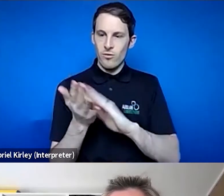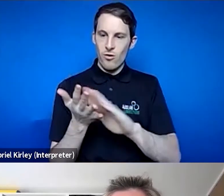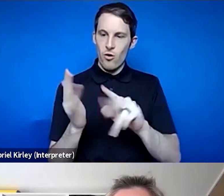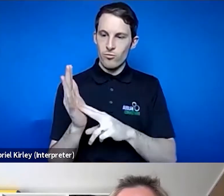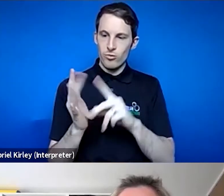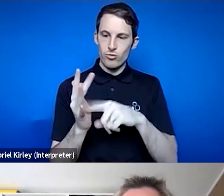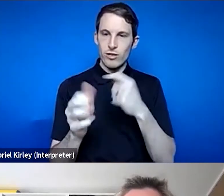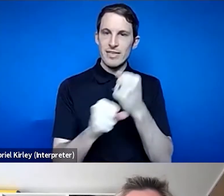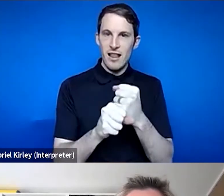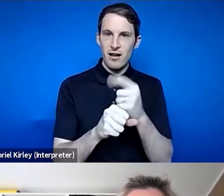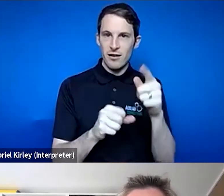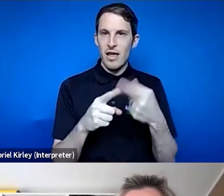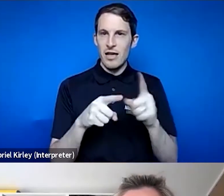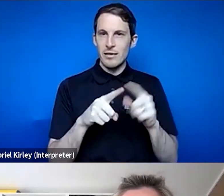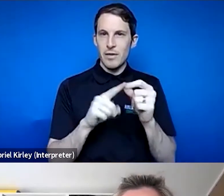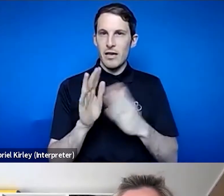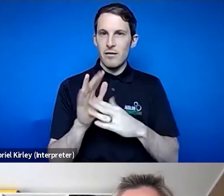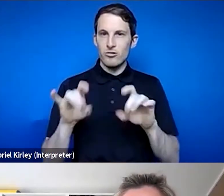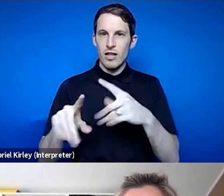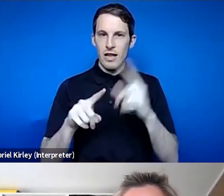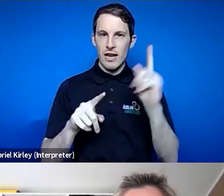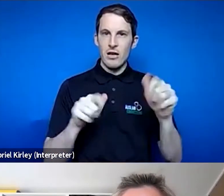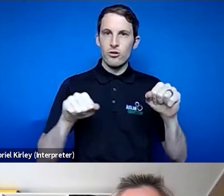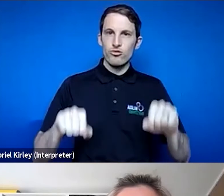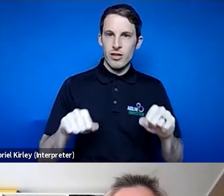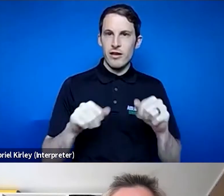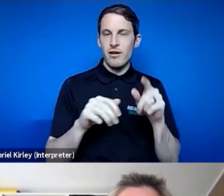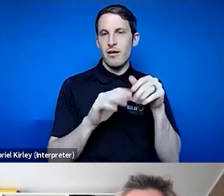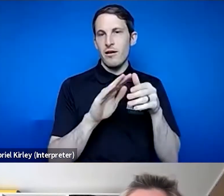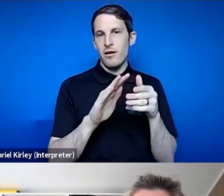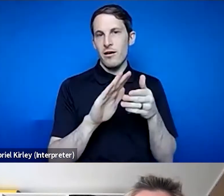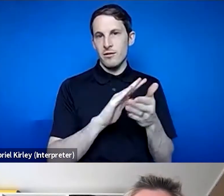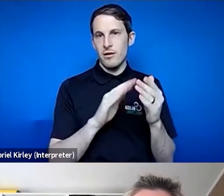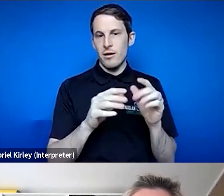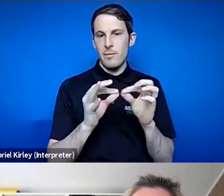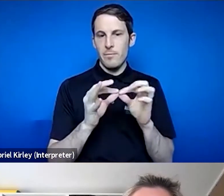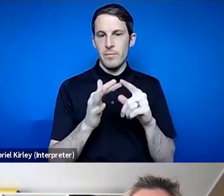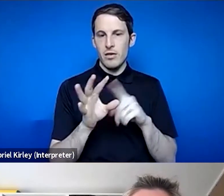of Australia and current chair of Beyond Blue. But before we kick off that conversation,